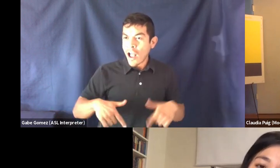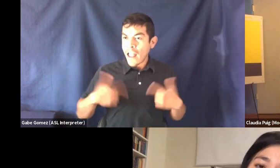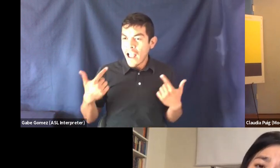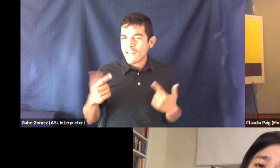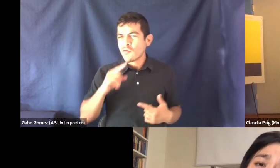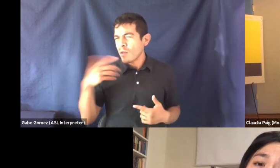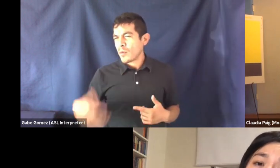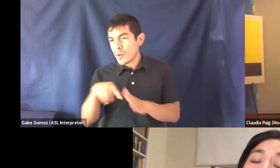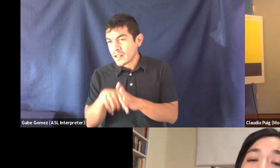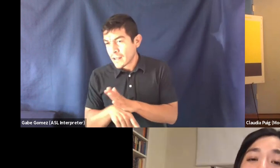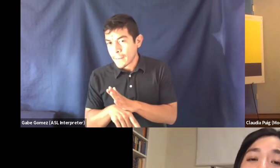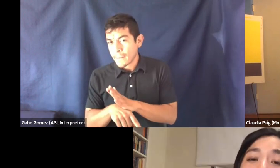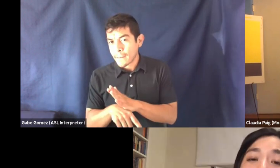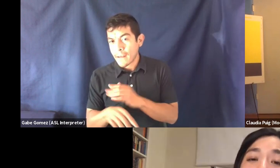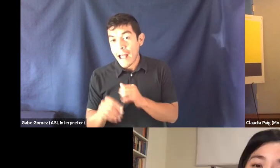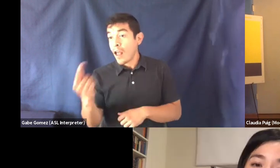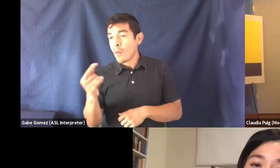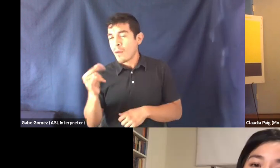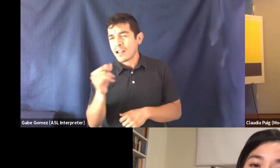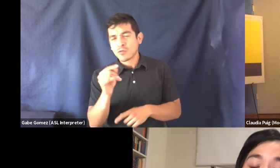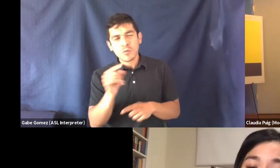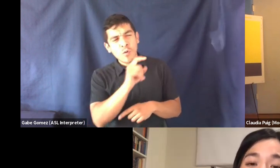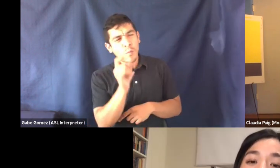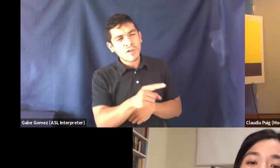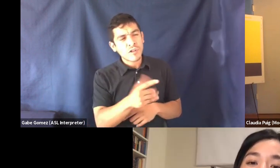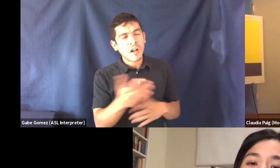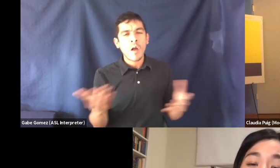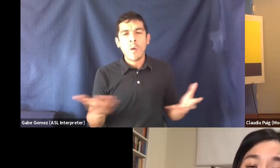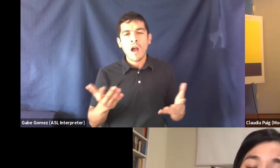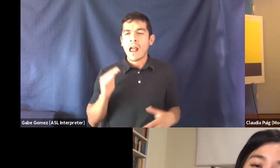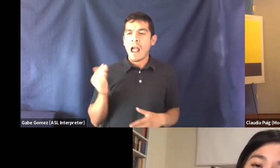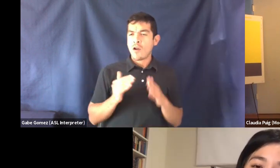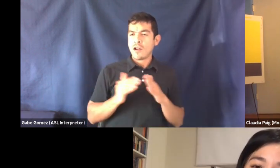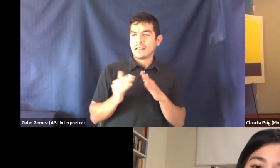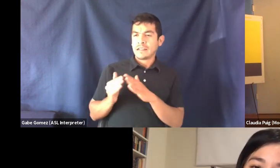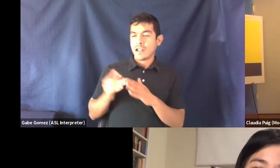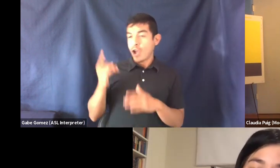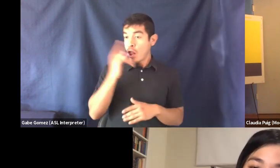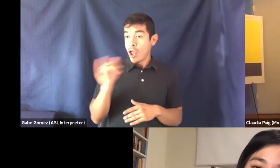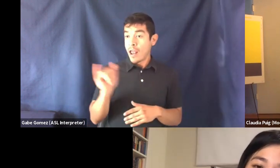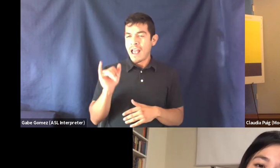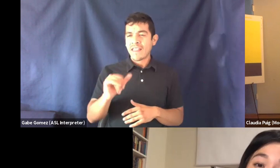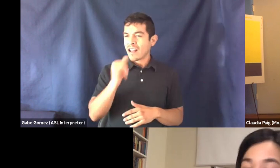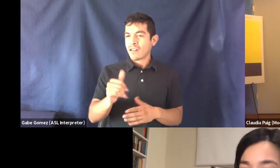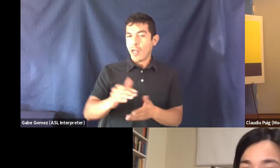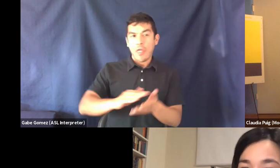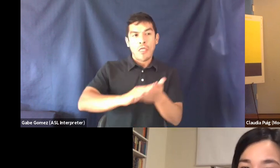like what could our cities look like that aren't devoid of all other lifeforms or, you know